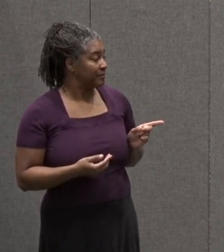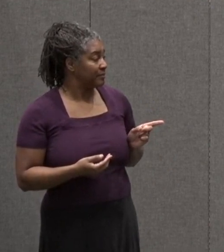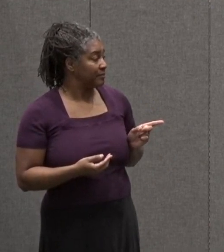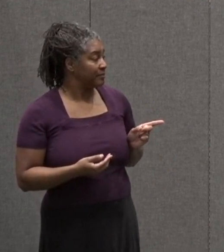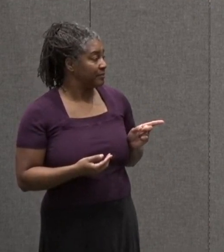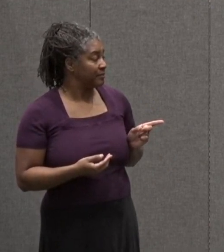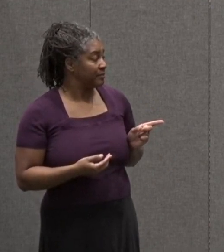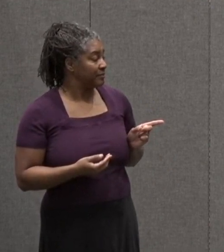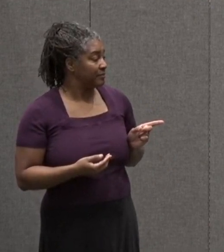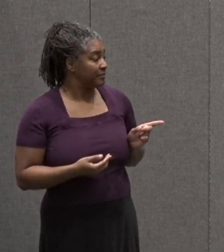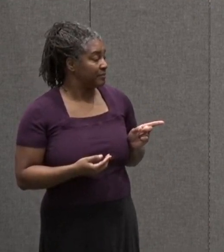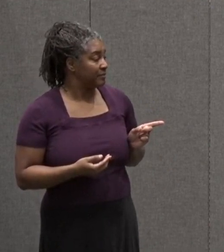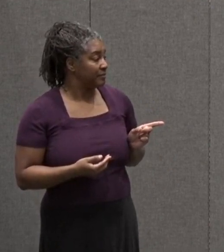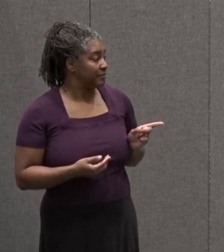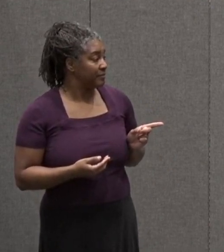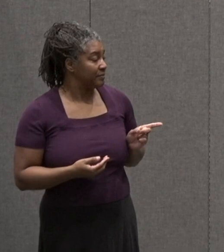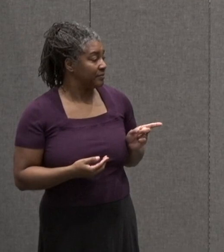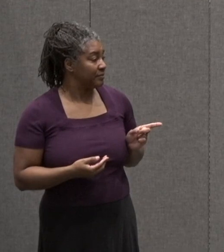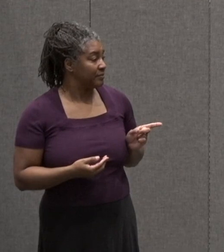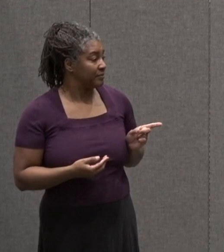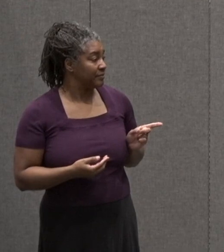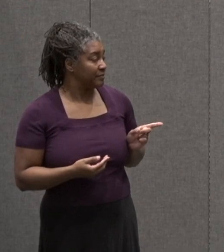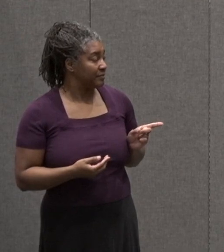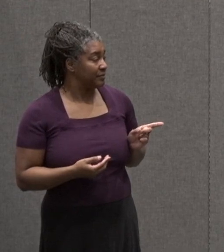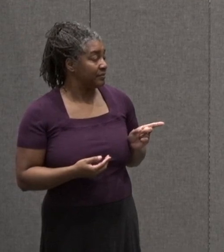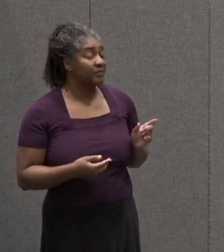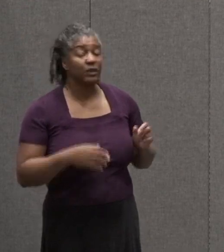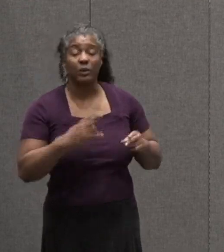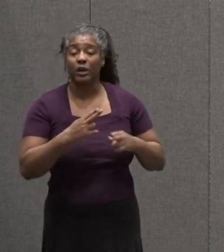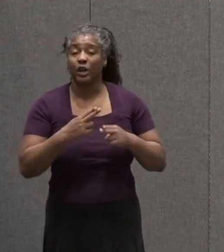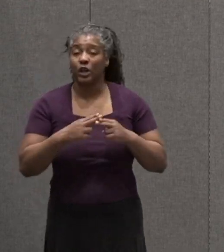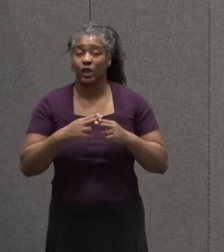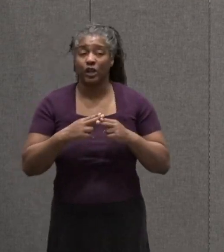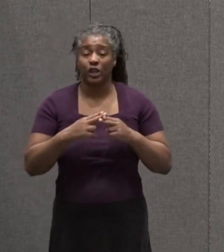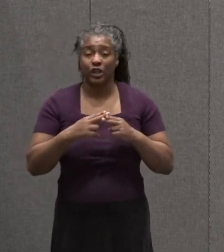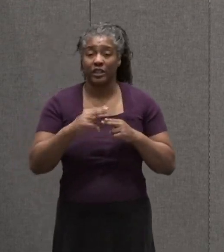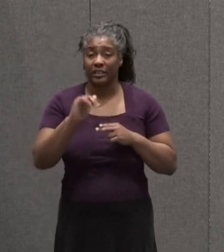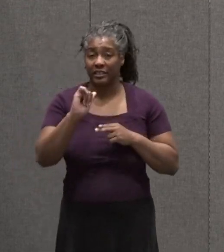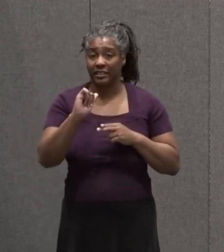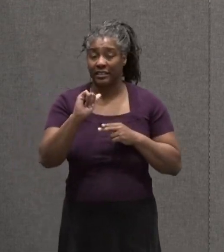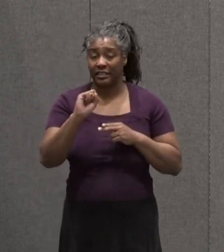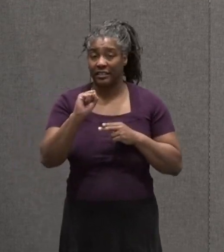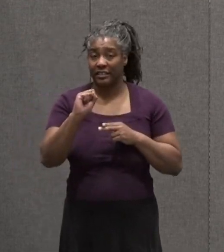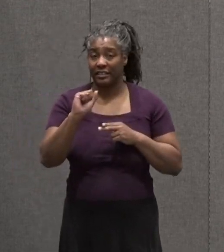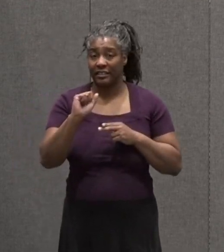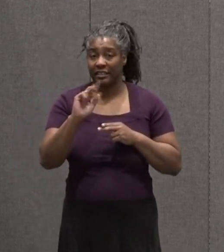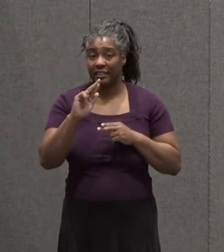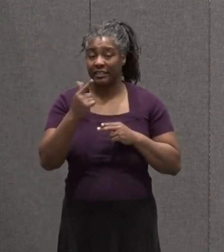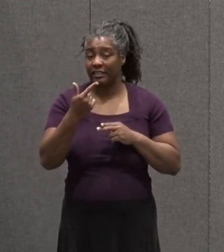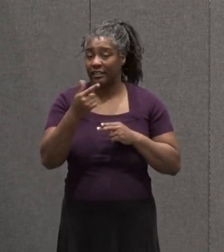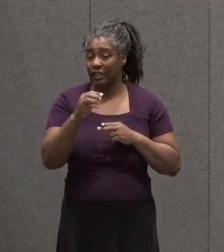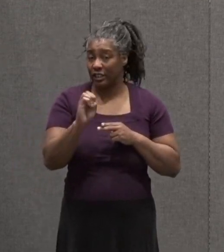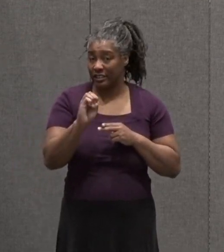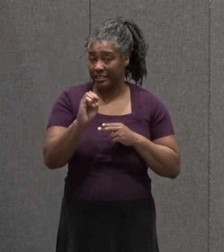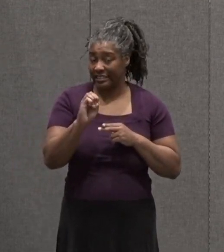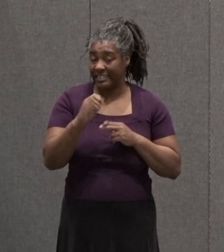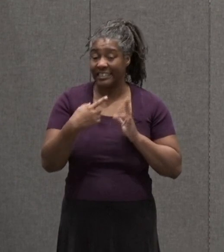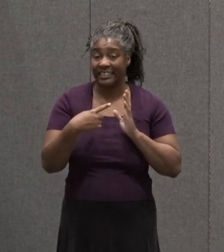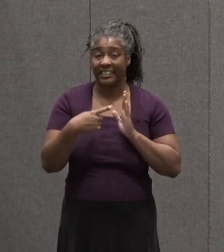The reason being is I haven't always had such well behaved yogis like you some of my yogis we're a little busy